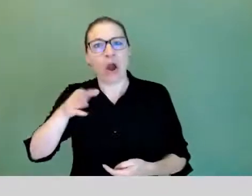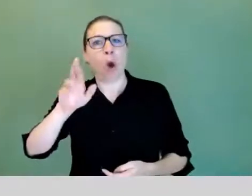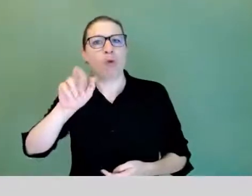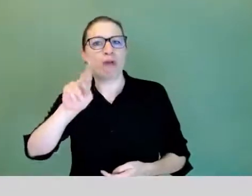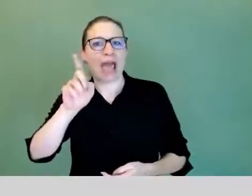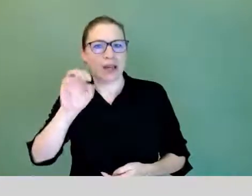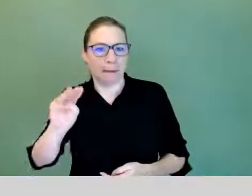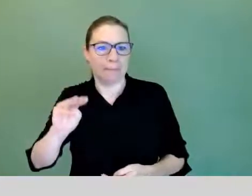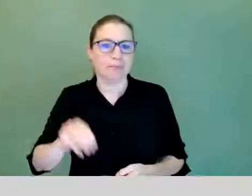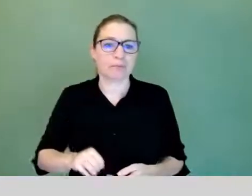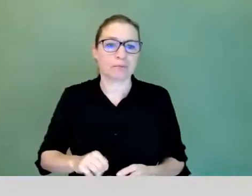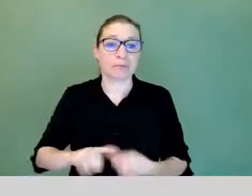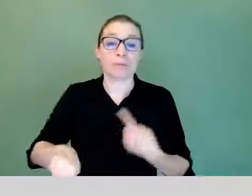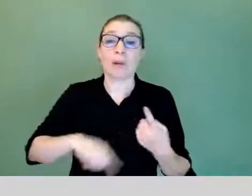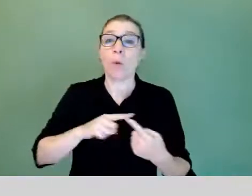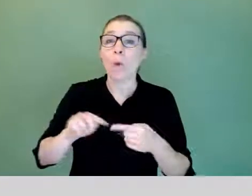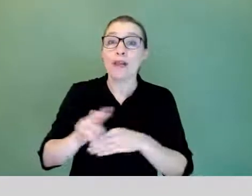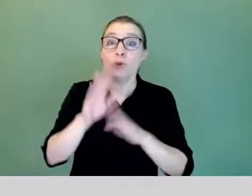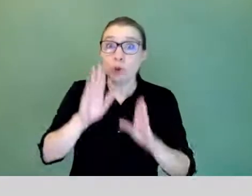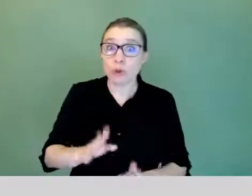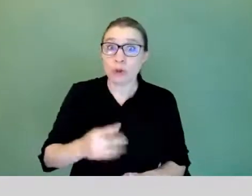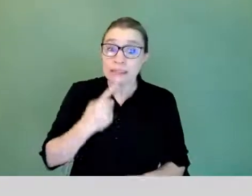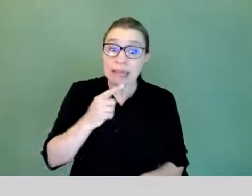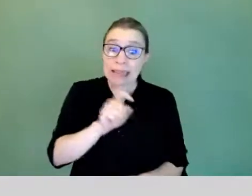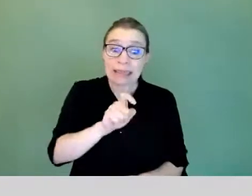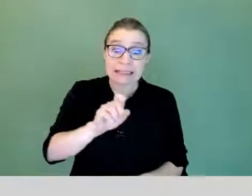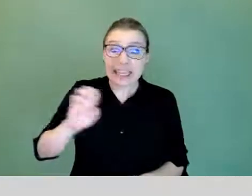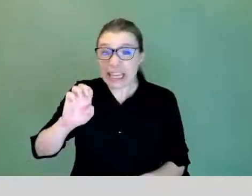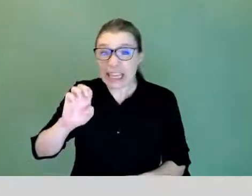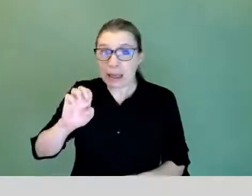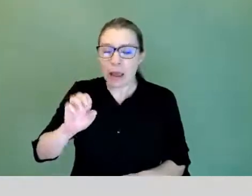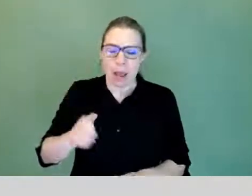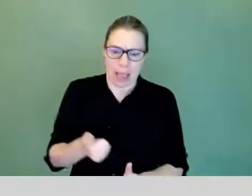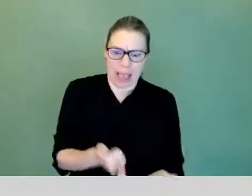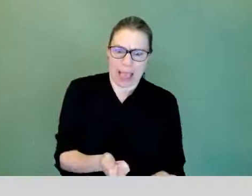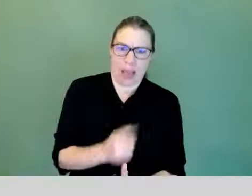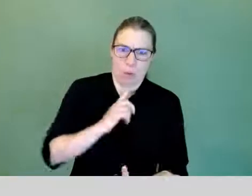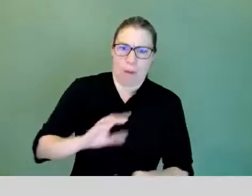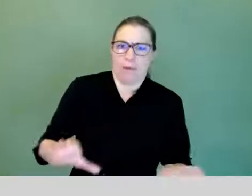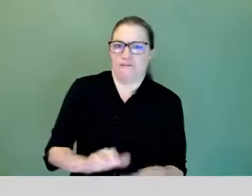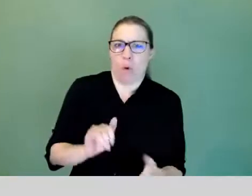So whenever that user that specifies the xxe it performs denial of service attack.